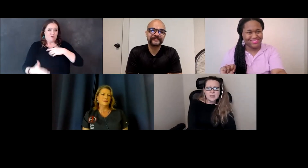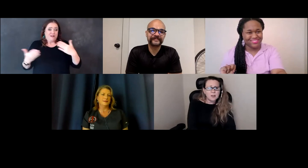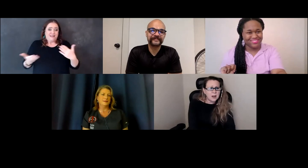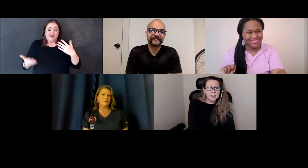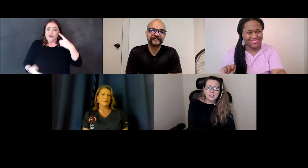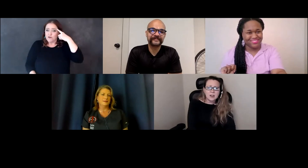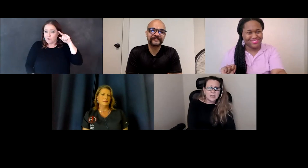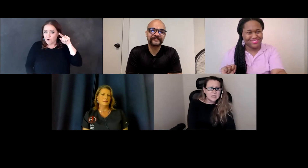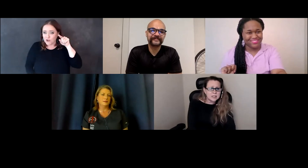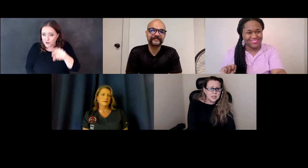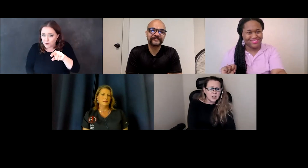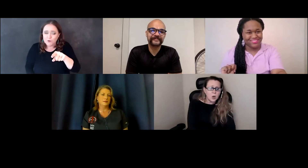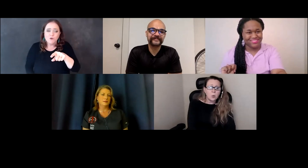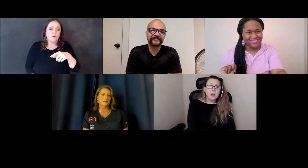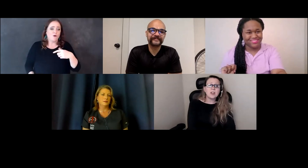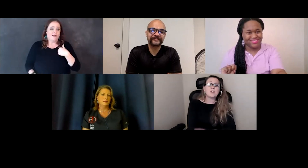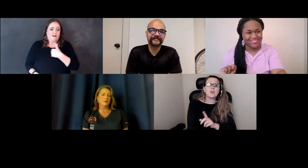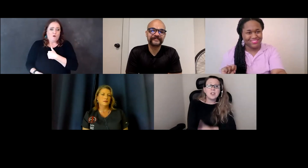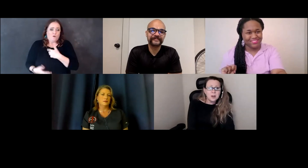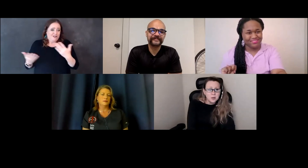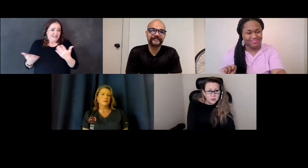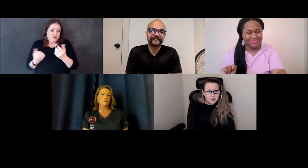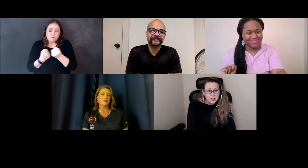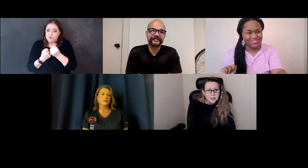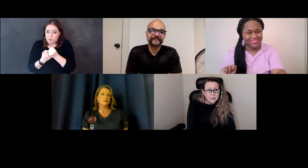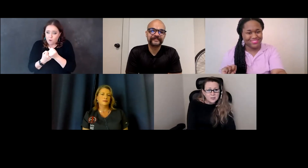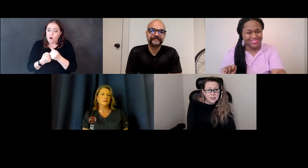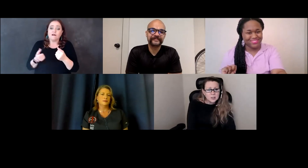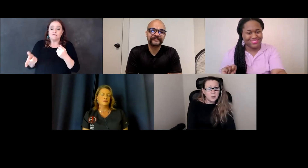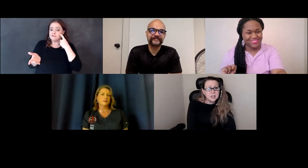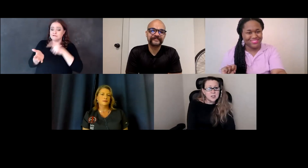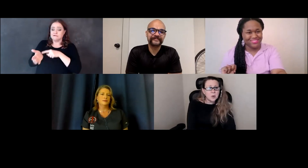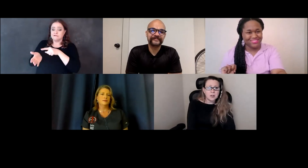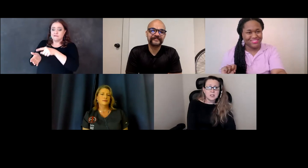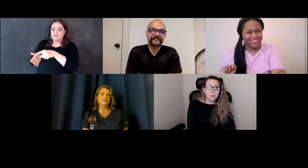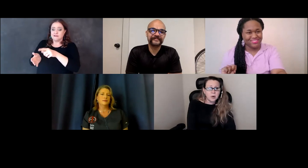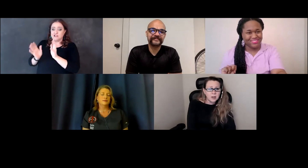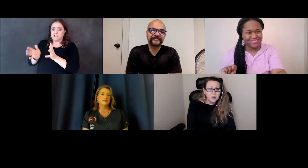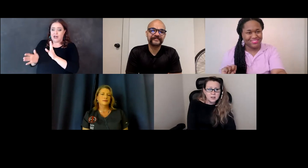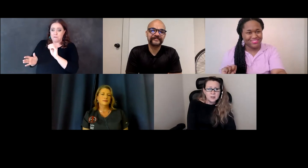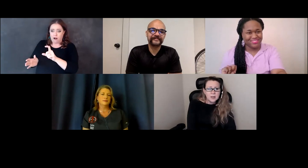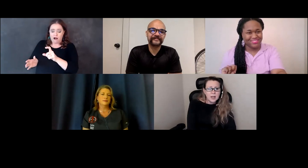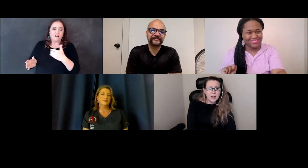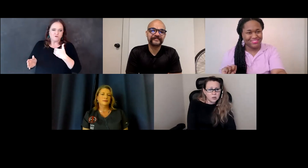Finally here in NDC we're here for you. We're here to support you.